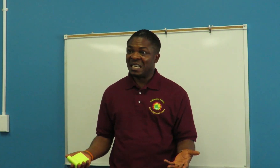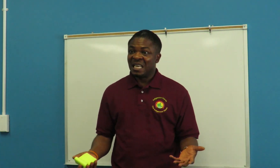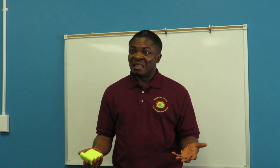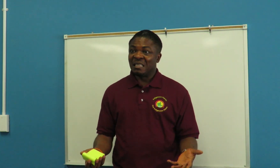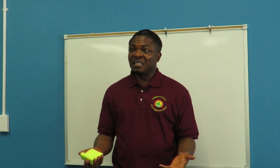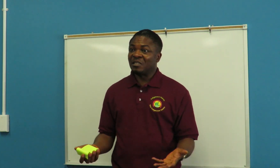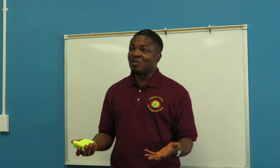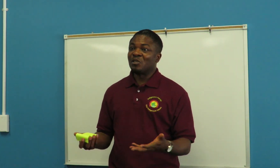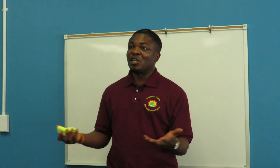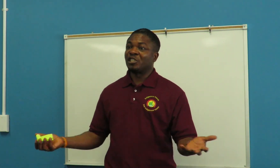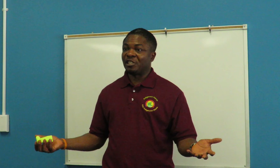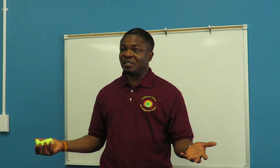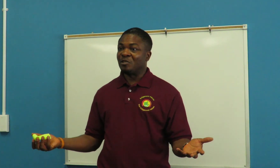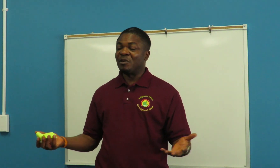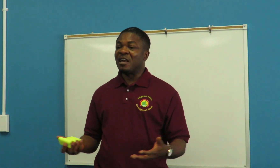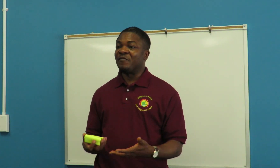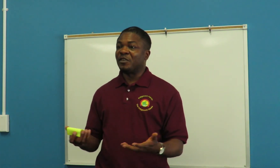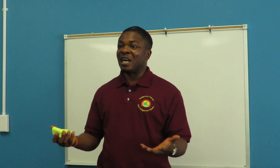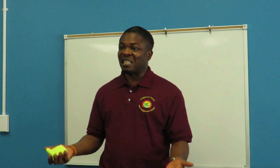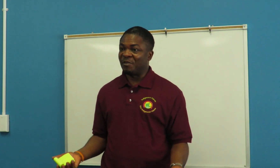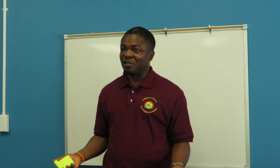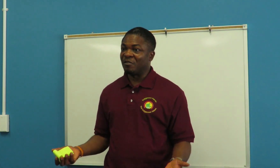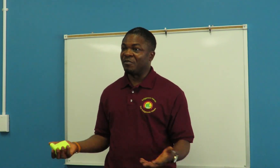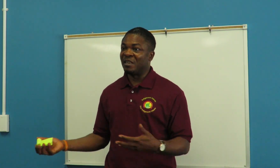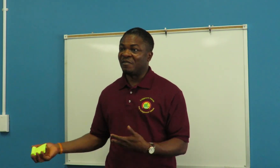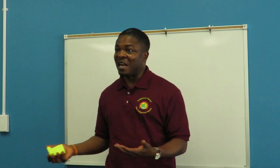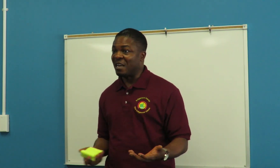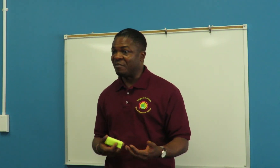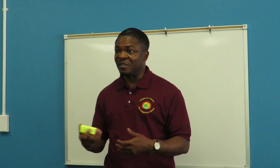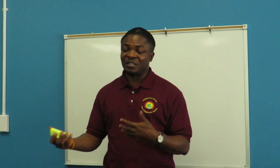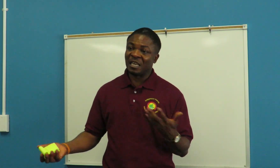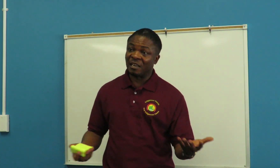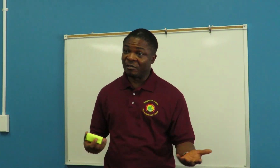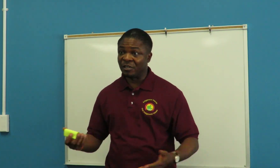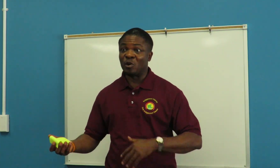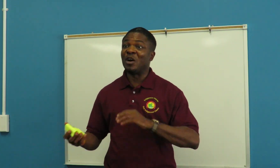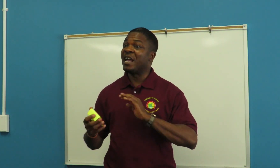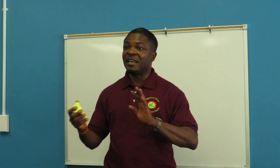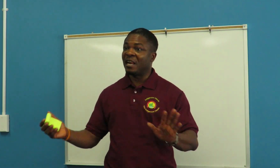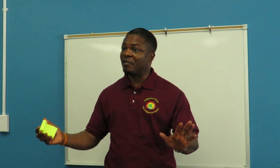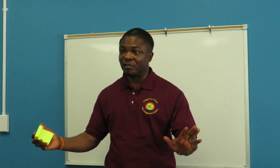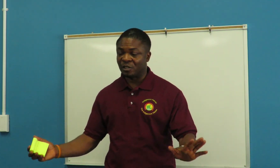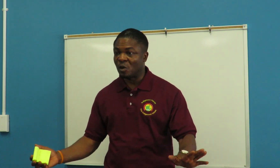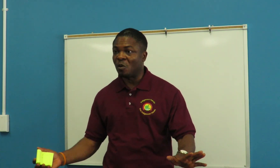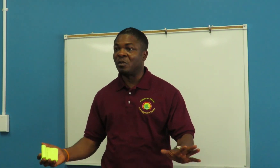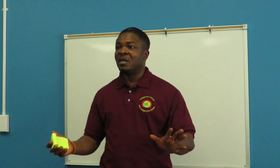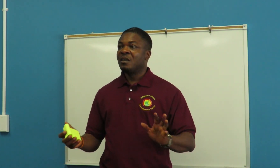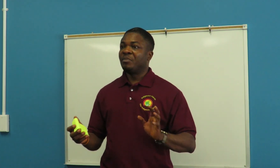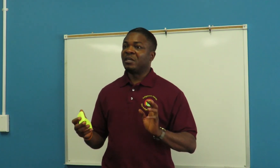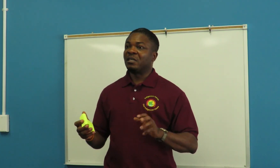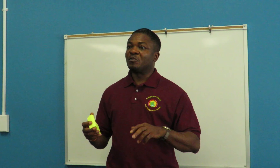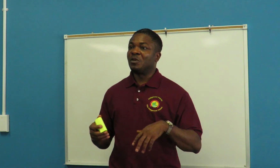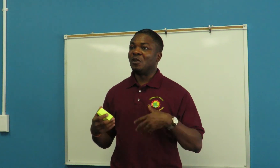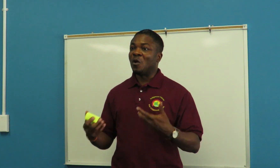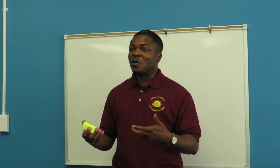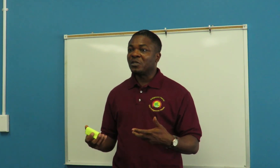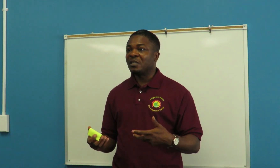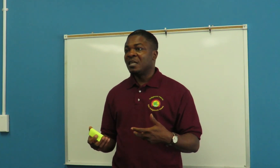This is so touching to every aspect of Deaf life and signed language or any language at all because when laws and